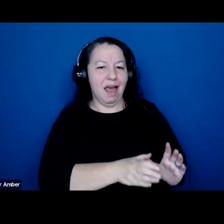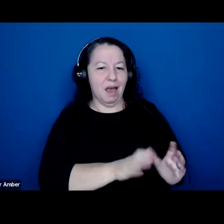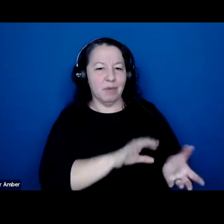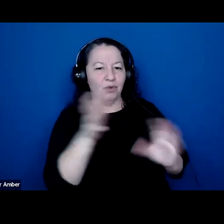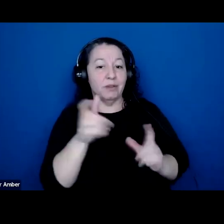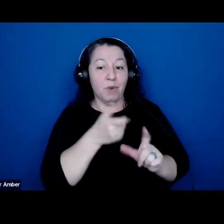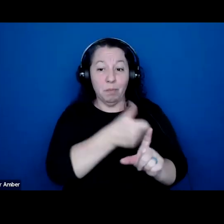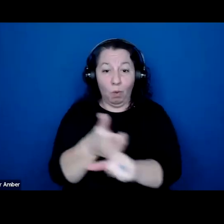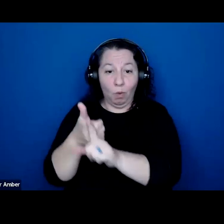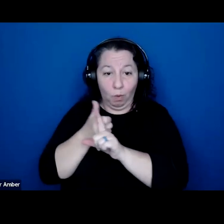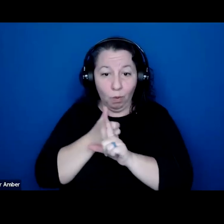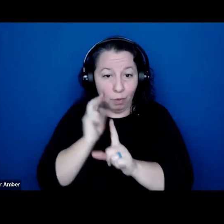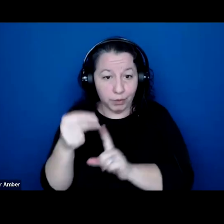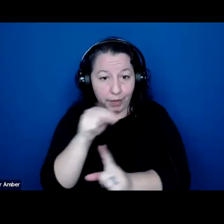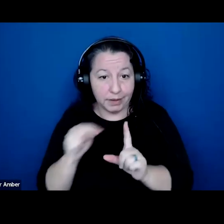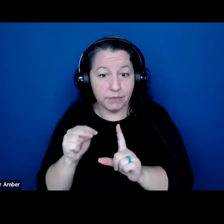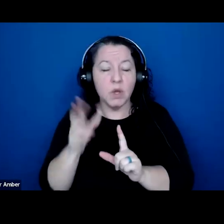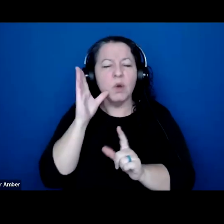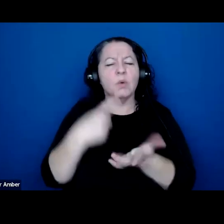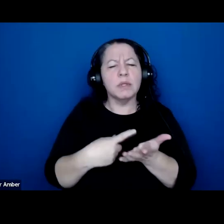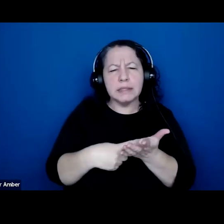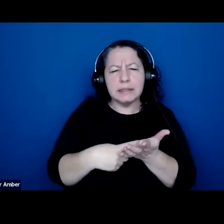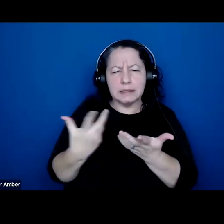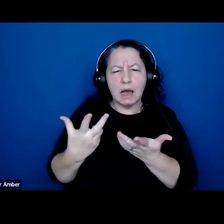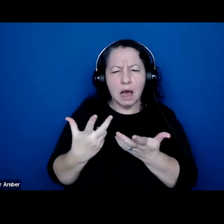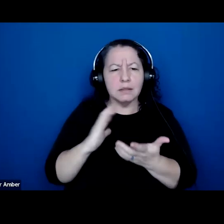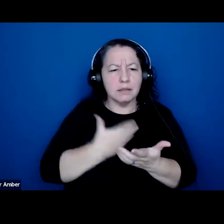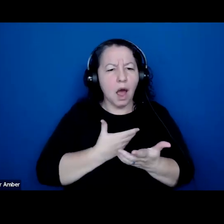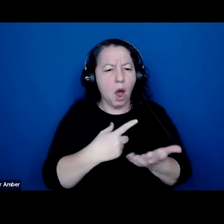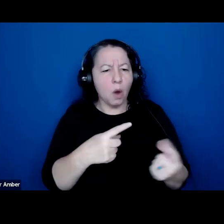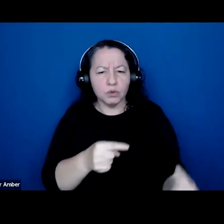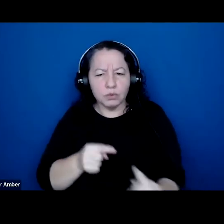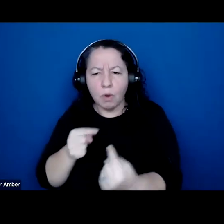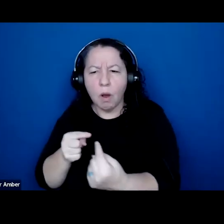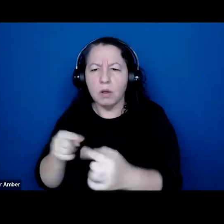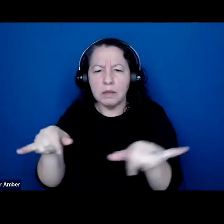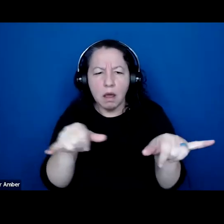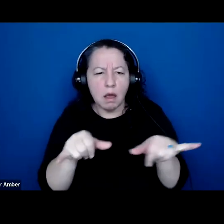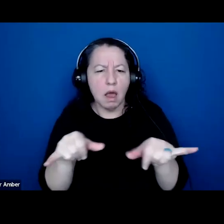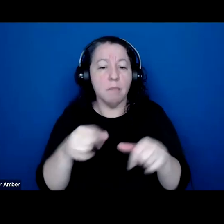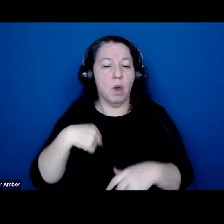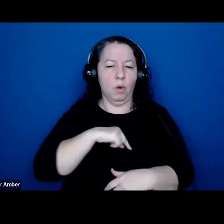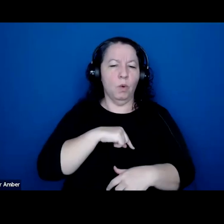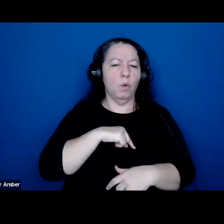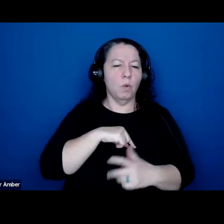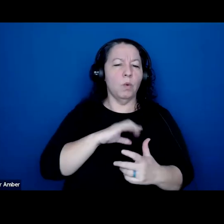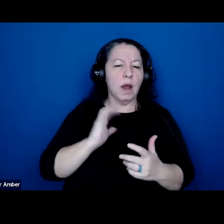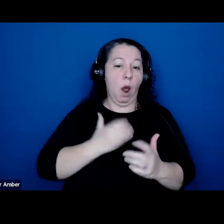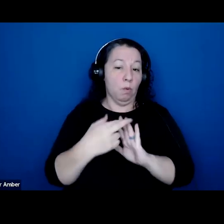between our struggles and reflect on the critical role that we as climate activists play in ensuring that our collective resources